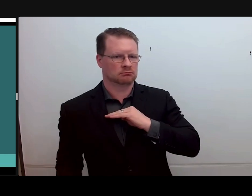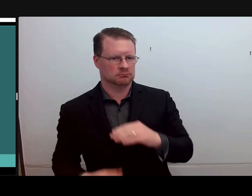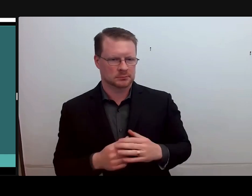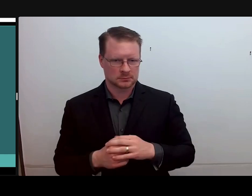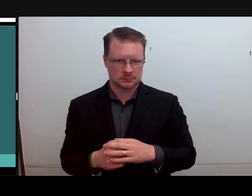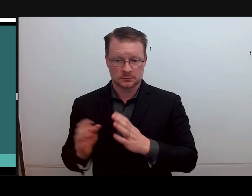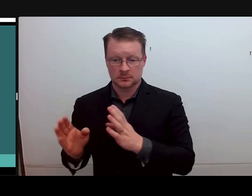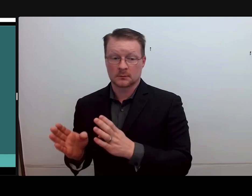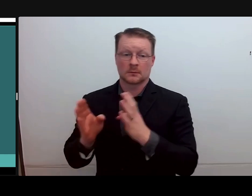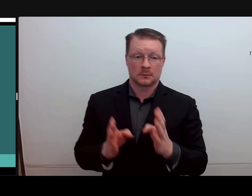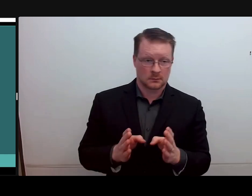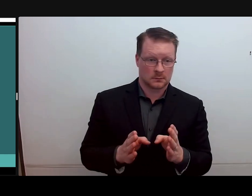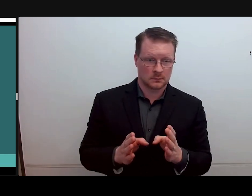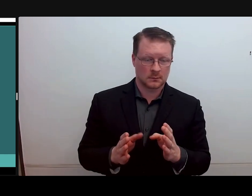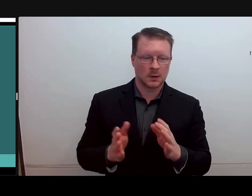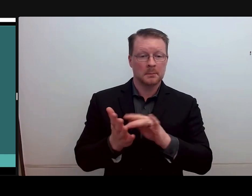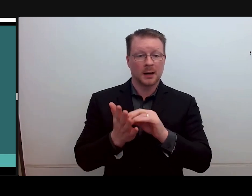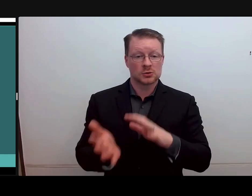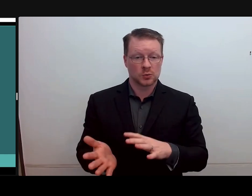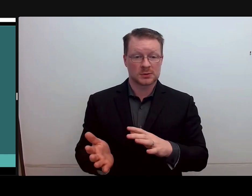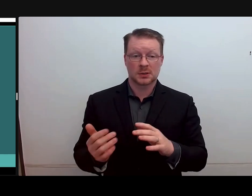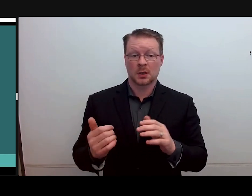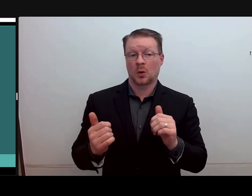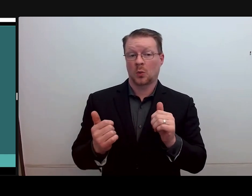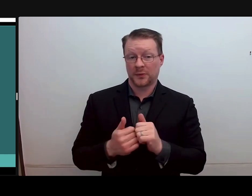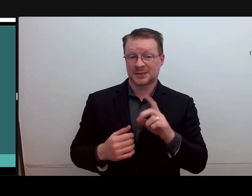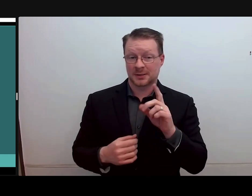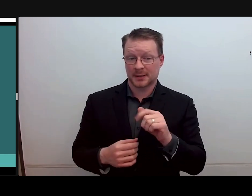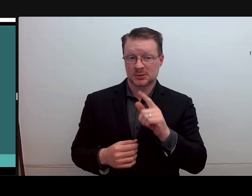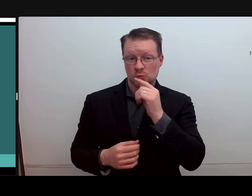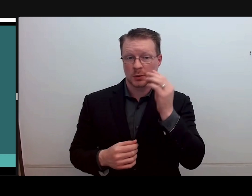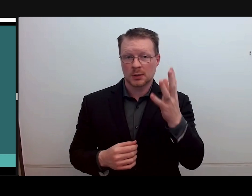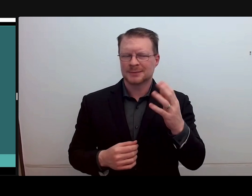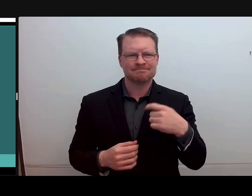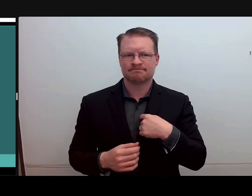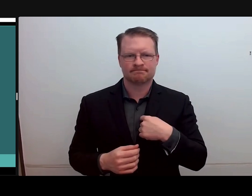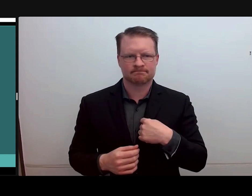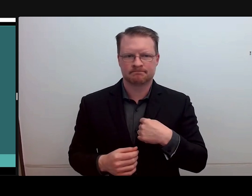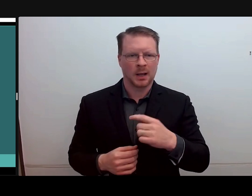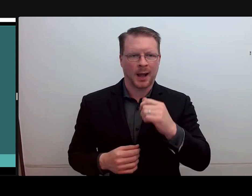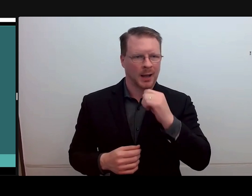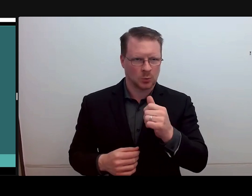or institution and are satisfied with the accommodations that we received or students who have disclosed